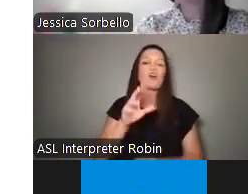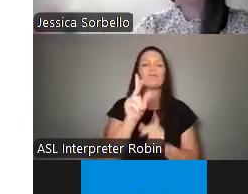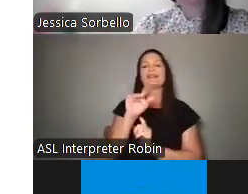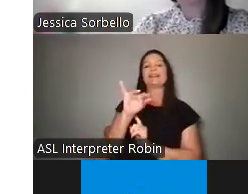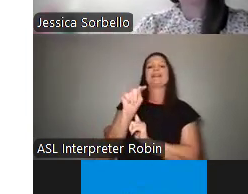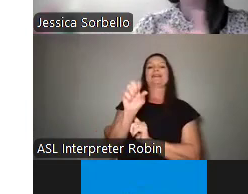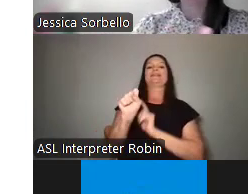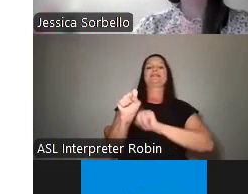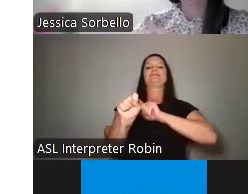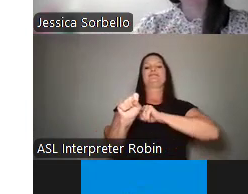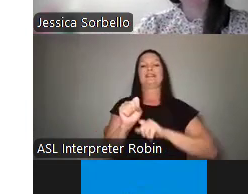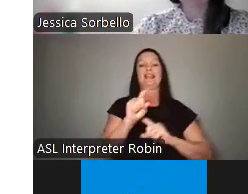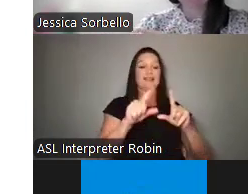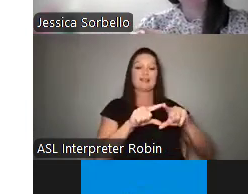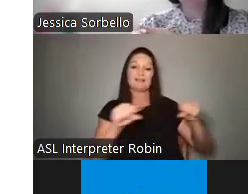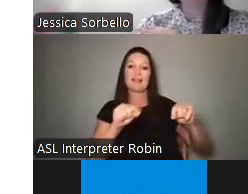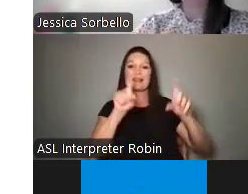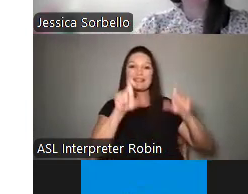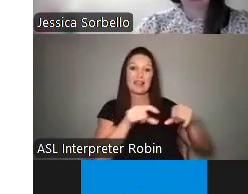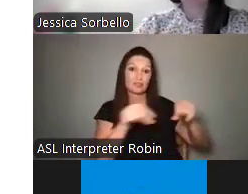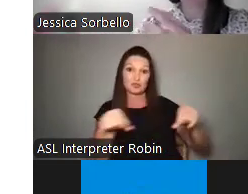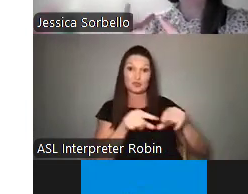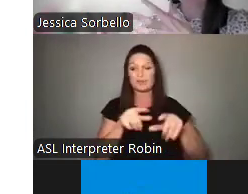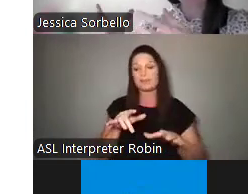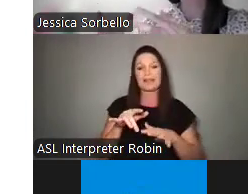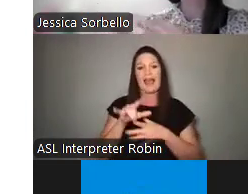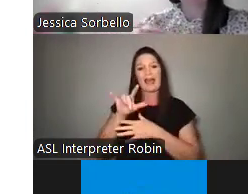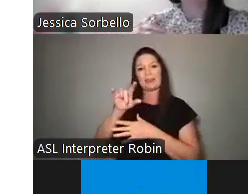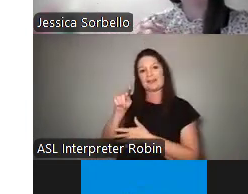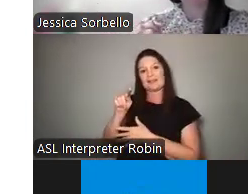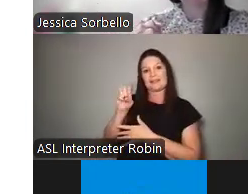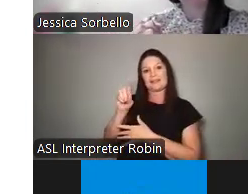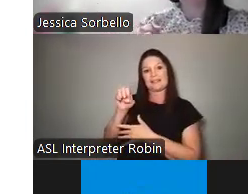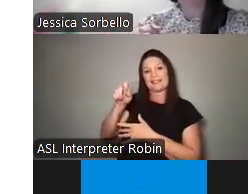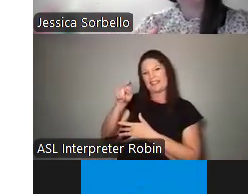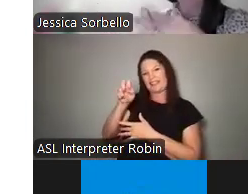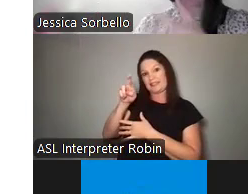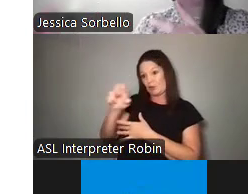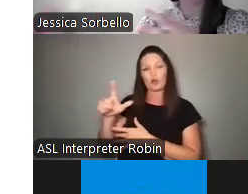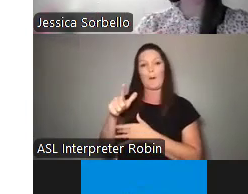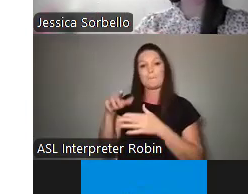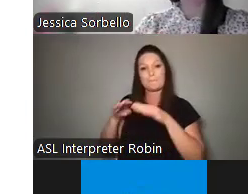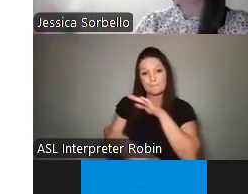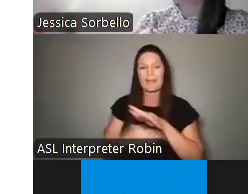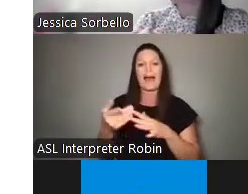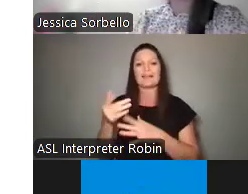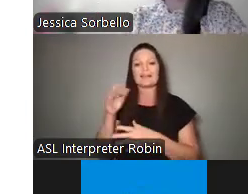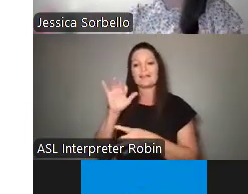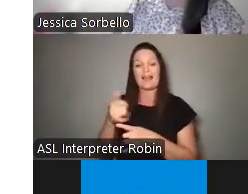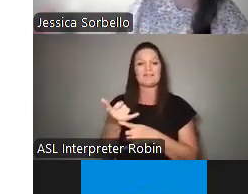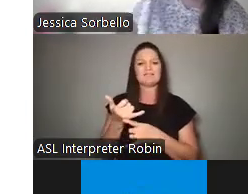the bags which is something especially for folks coming out of long term stays they are going to have medications